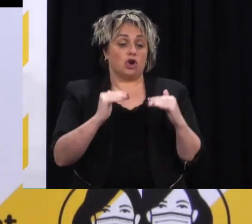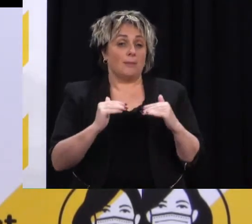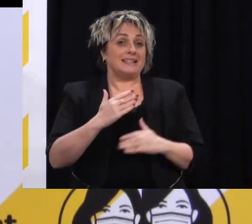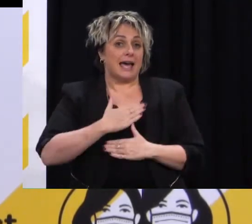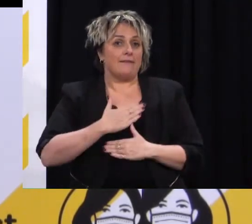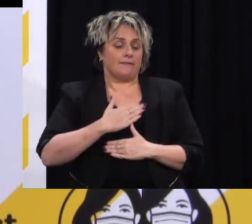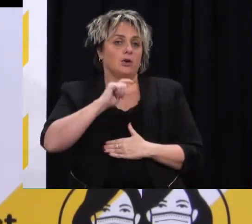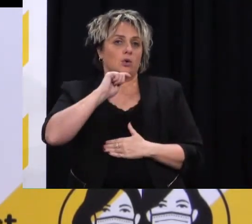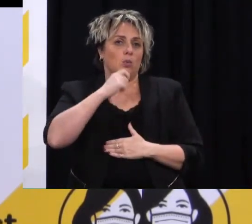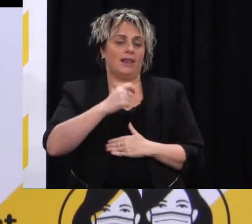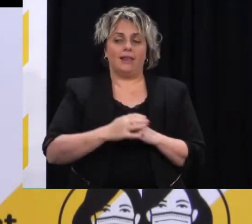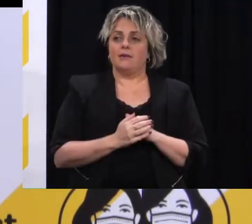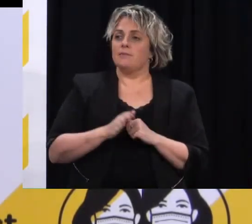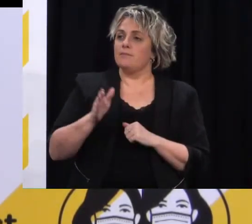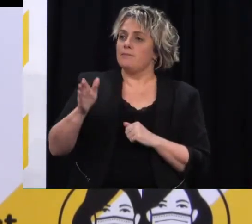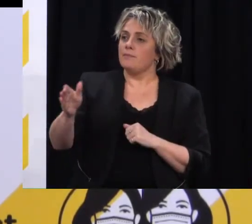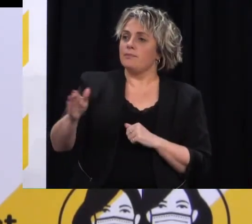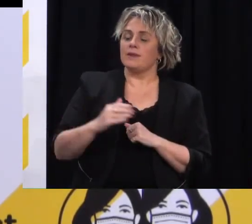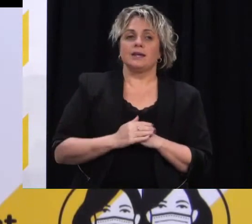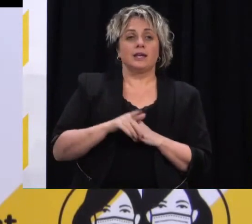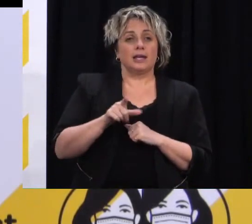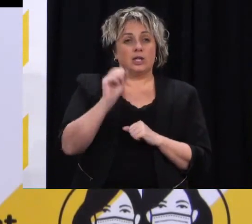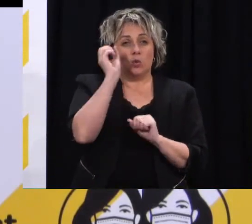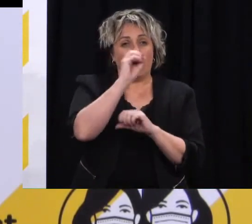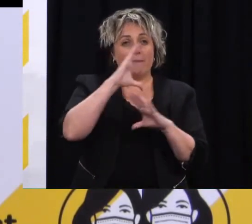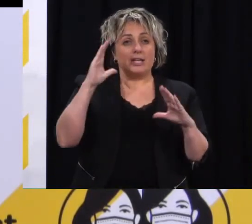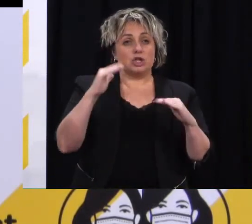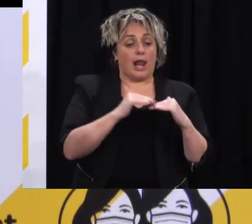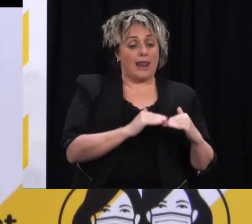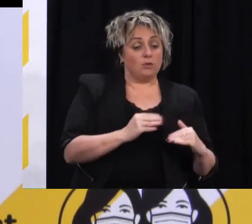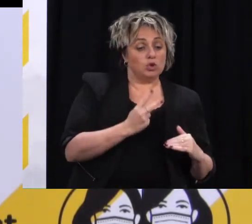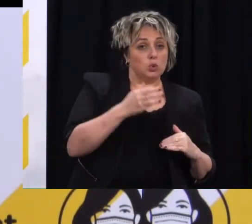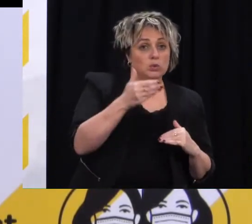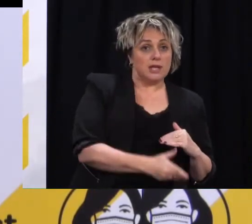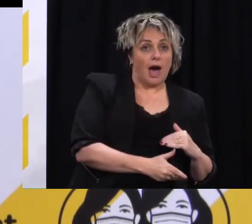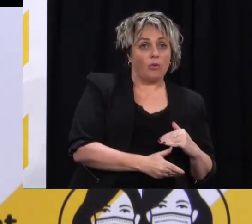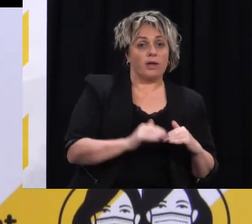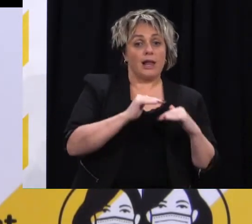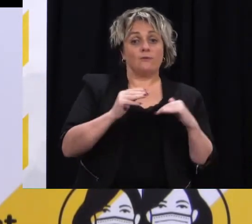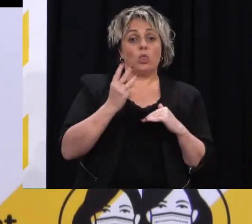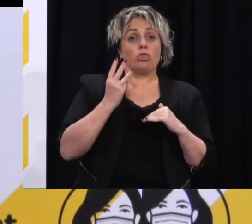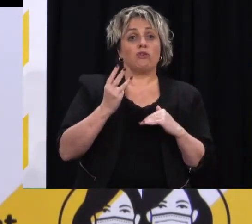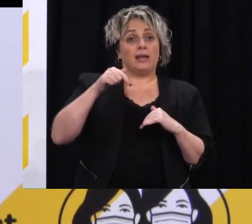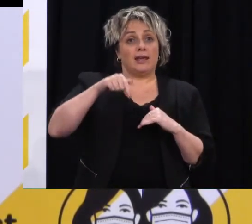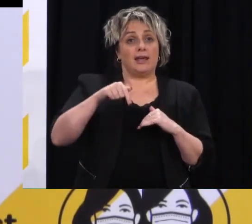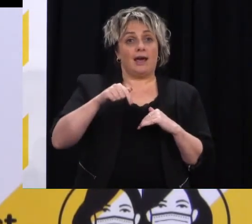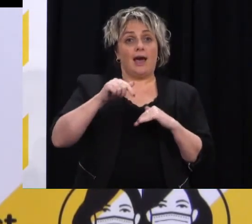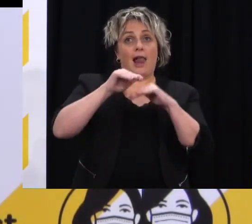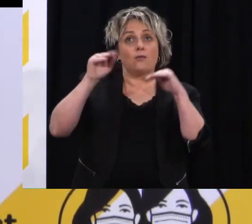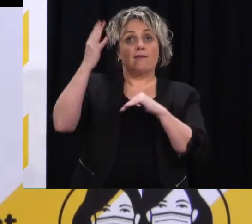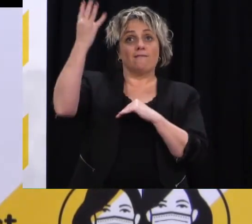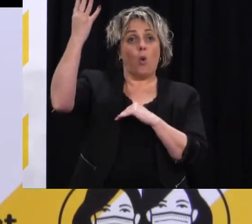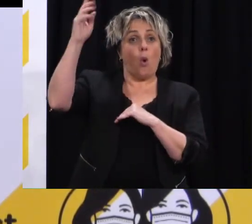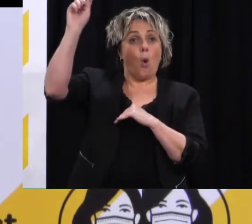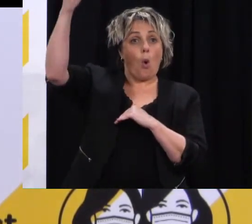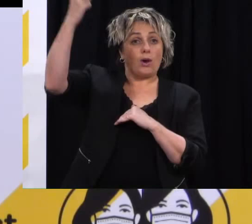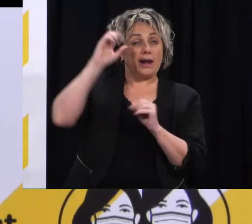a long time and we want to keep that it way. That's our goal. It is looking fairly safe